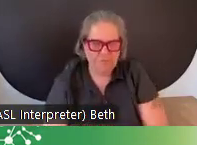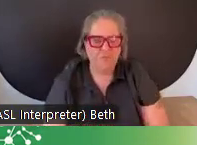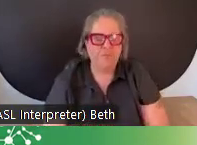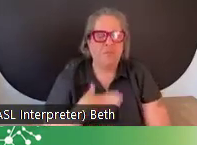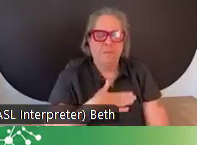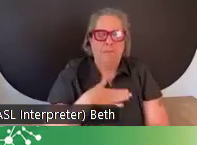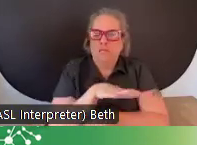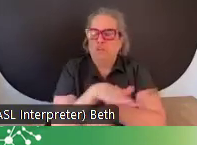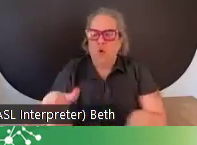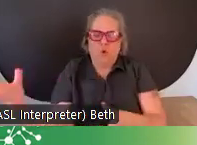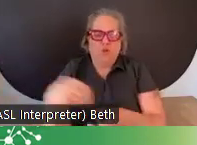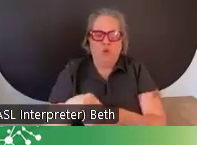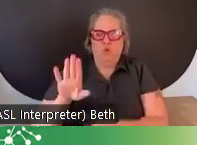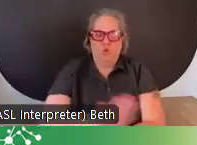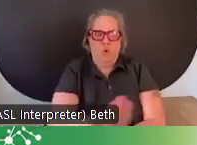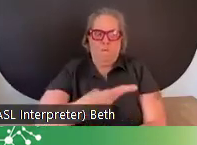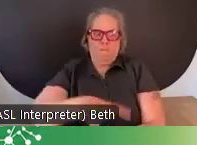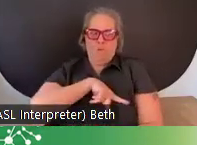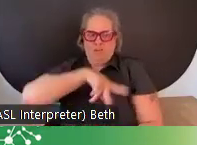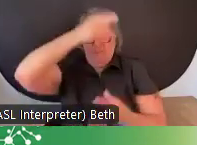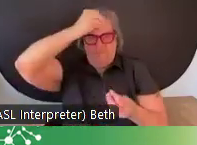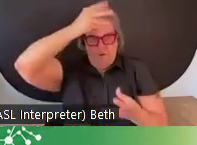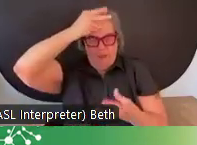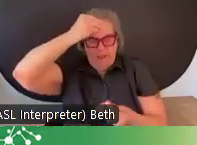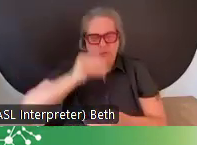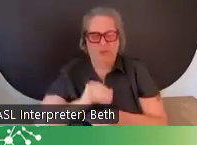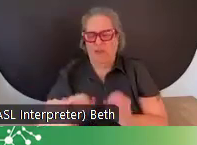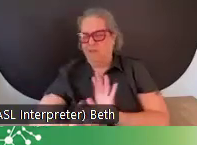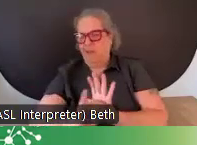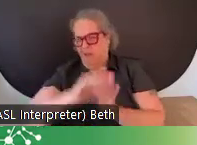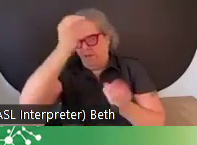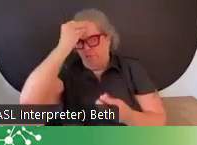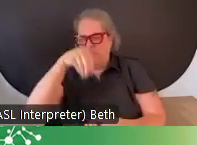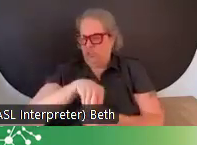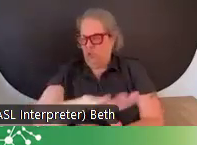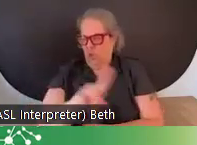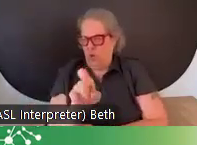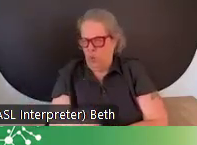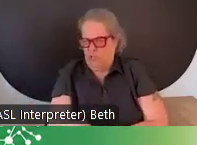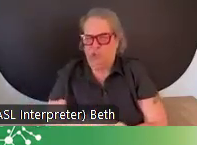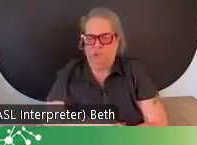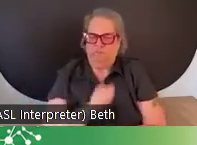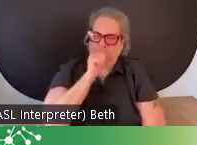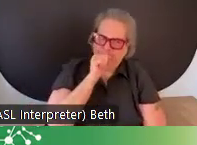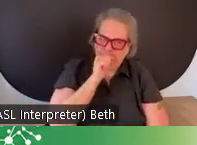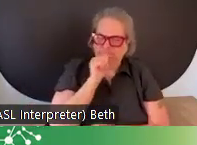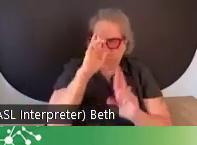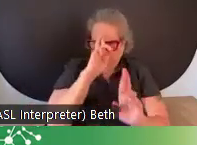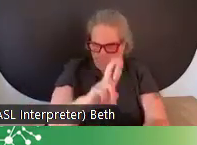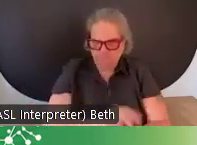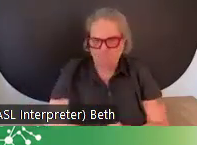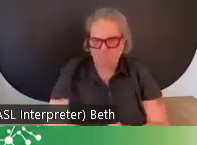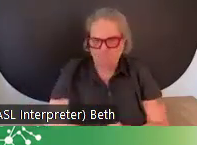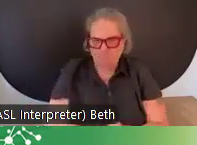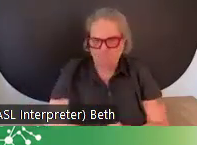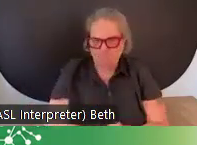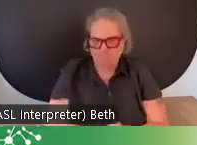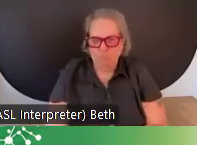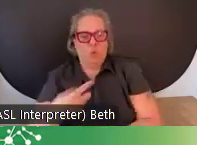One note, please do not include any personal or identifying information in your questions.